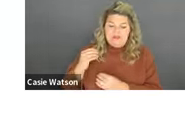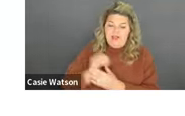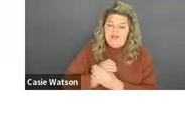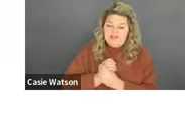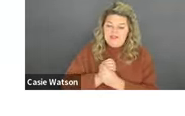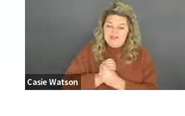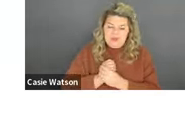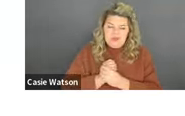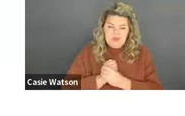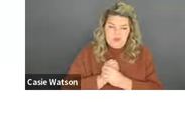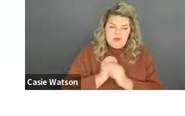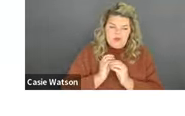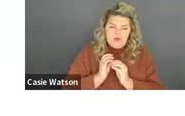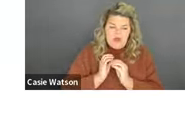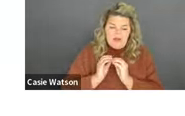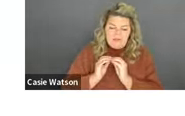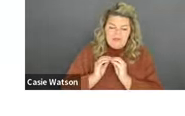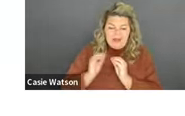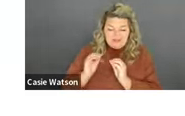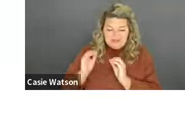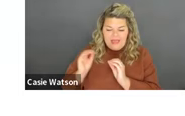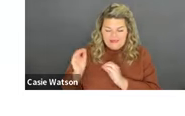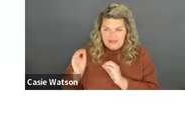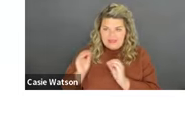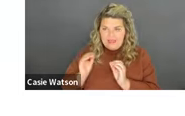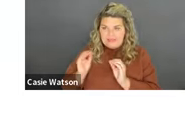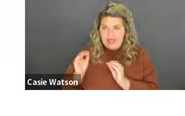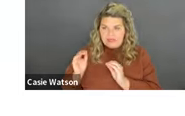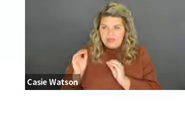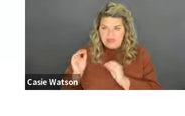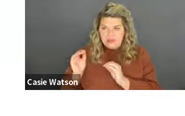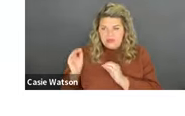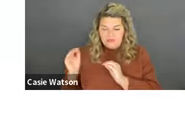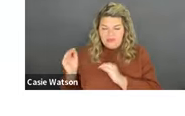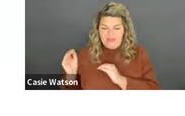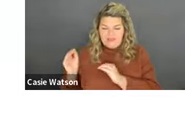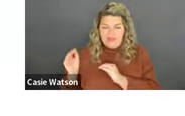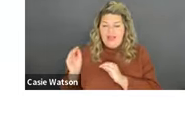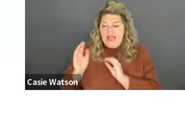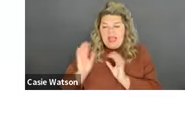And this is due to the mental taxation it takes to actually do an interpretation.